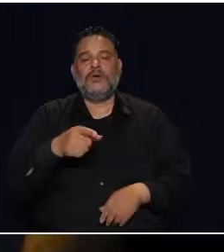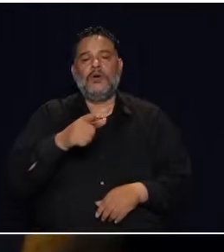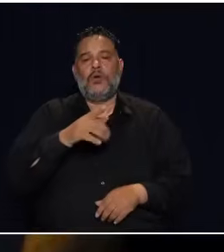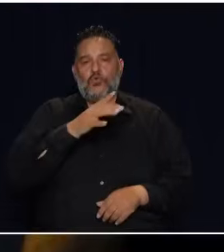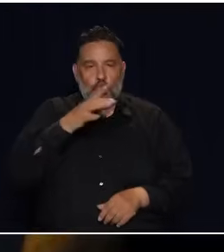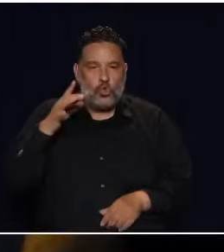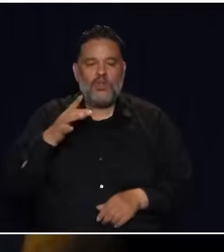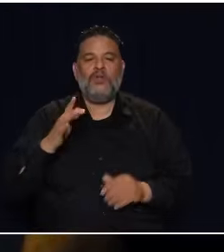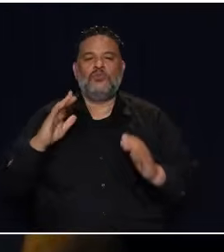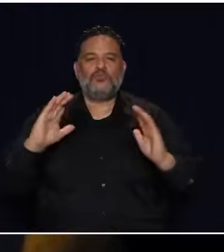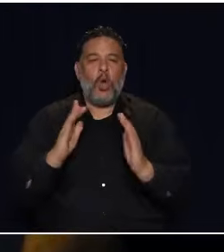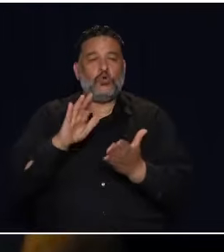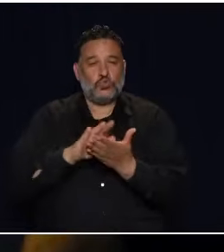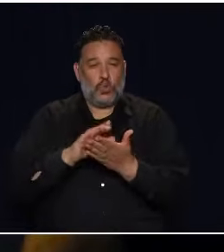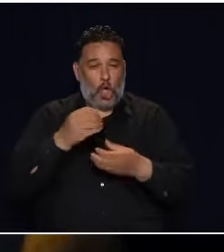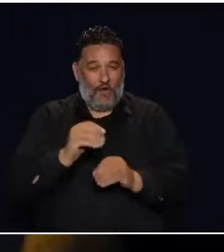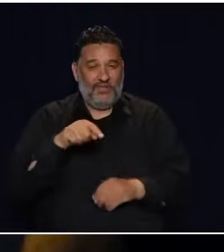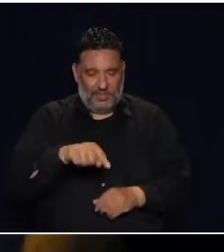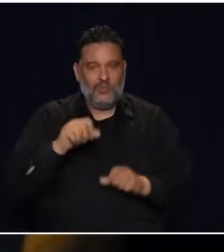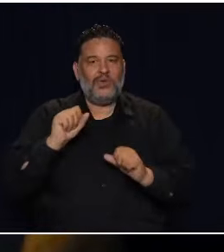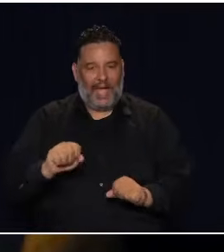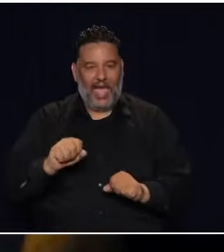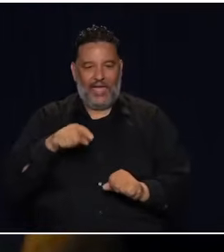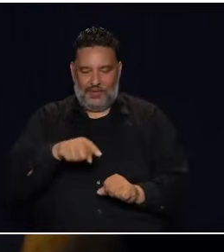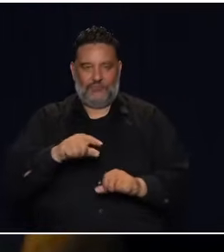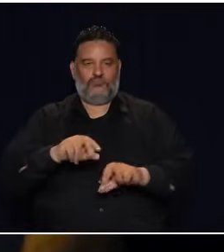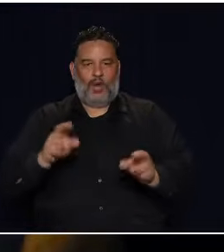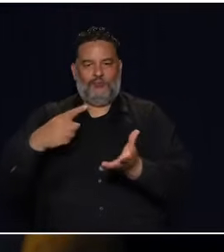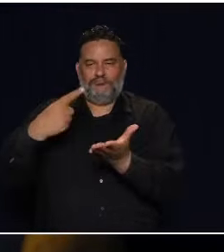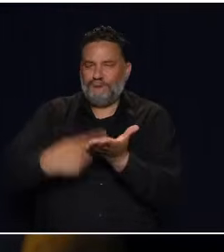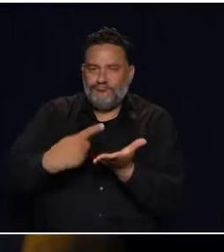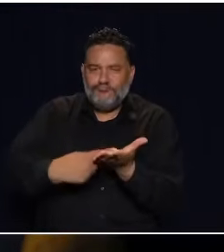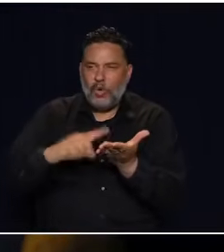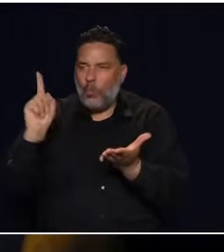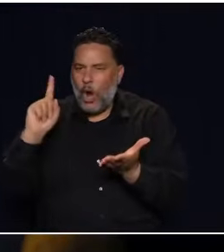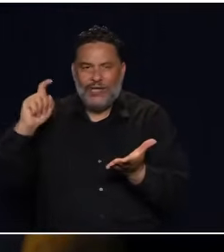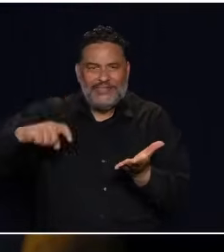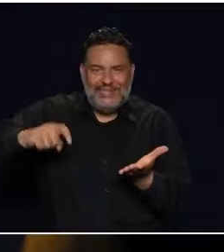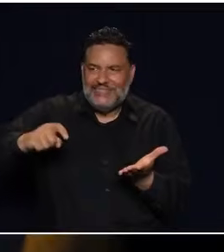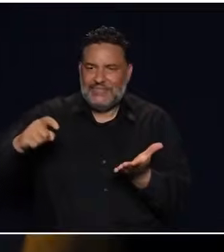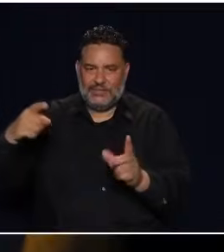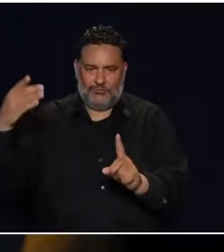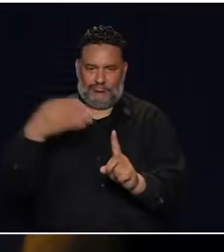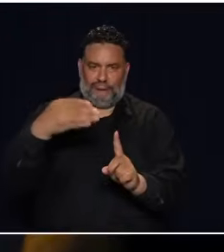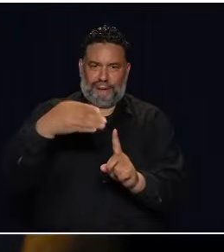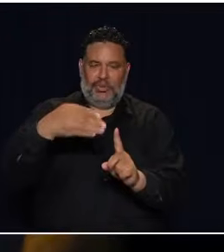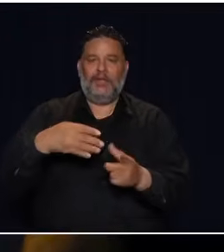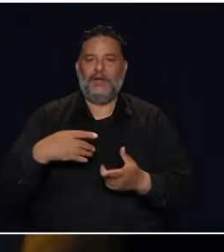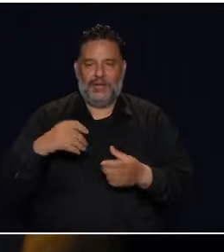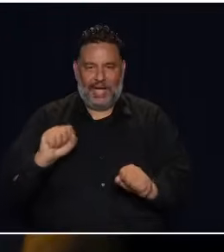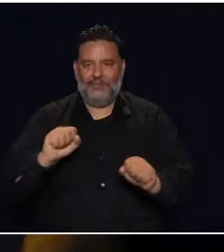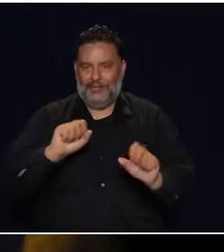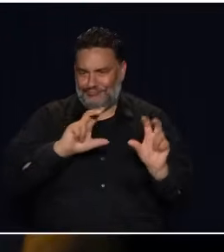FUTURE. HAVING AN OFFICE OF RURAL AND SMALL SCHOOLS IS THE BEST WAY TO START TO HAVE THESE CONVERSATIONS ABOUT WHERE THE